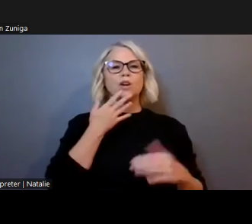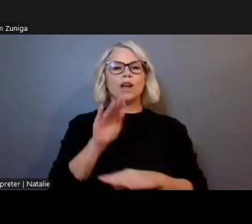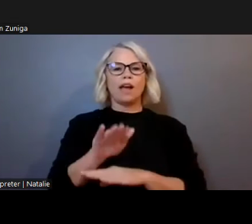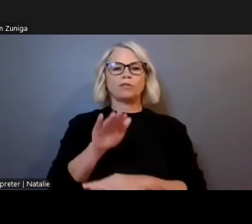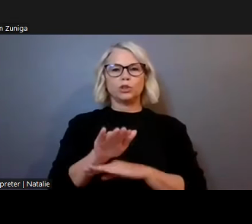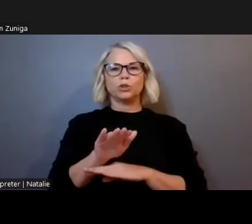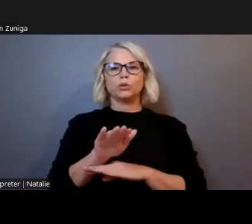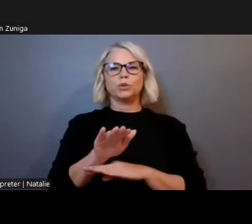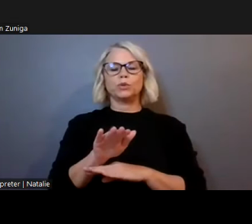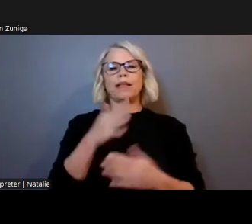Thank you for being here.